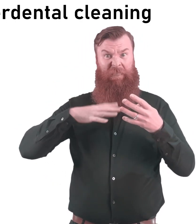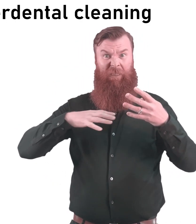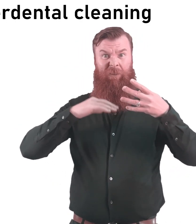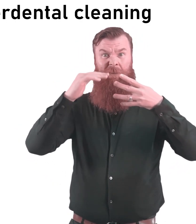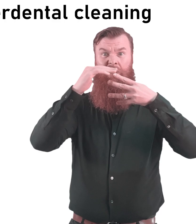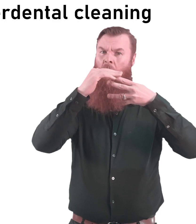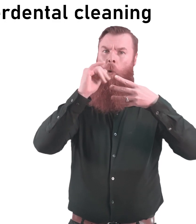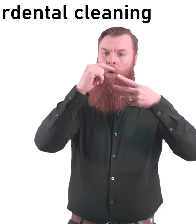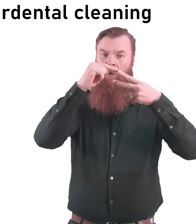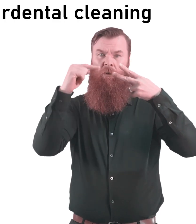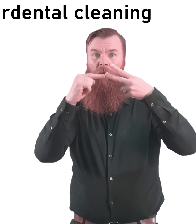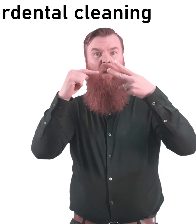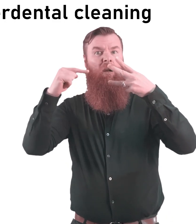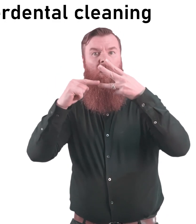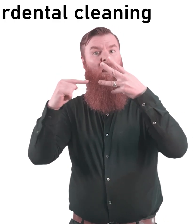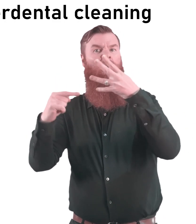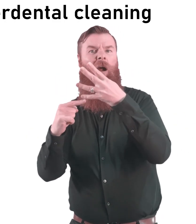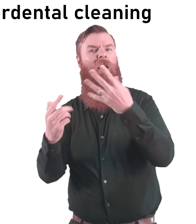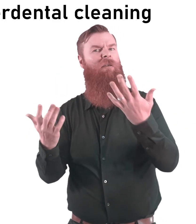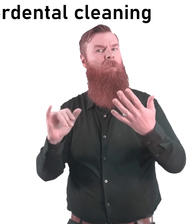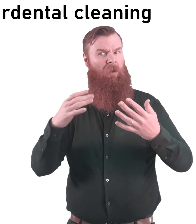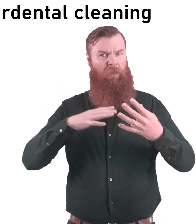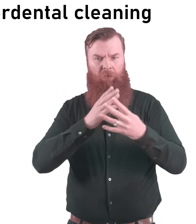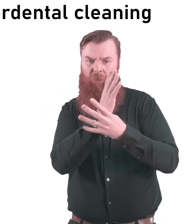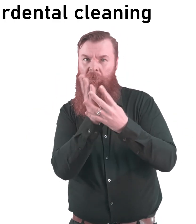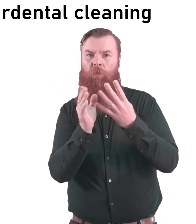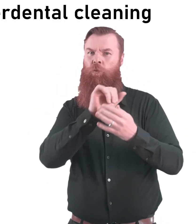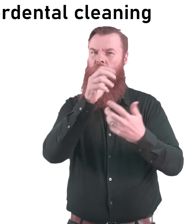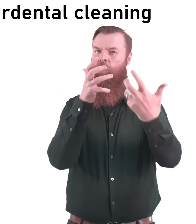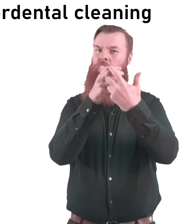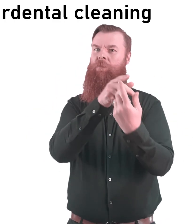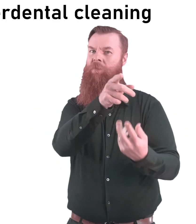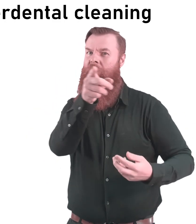You may need to use more than one option.